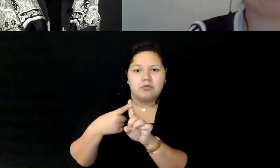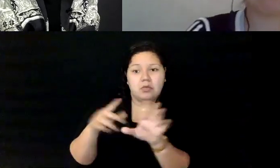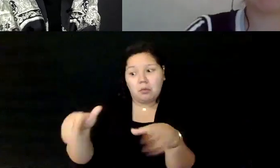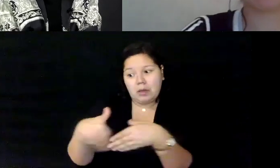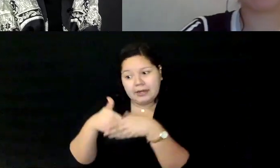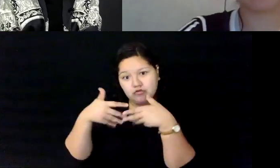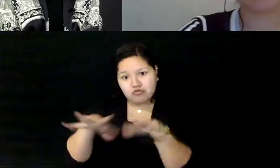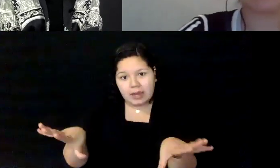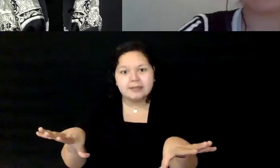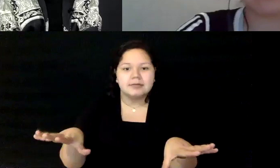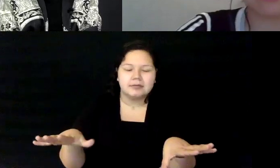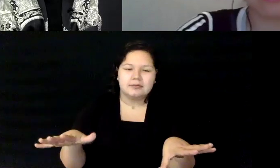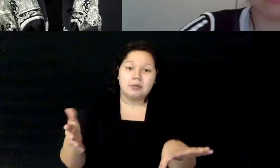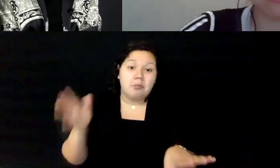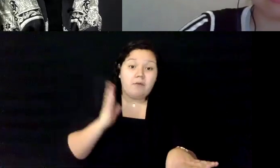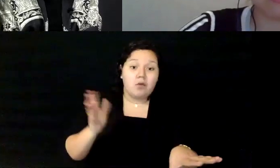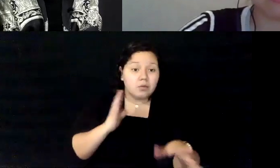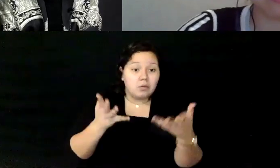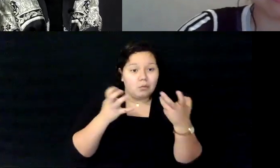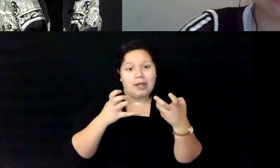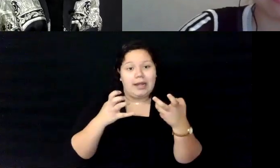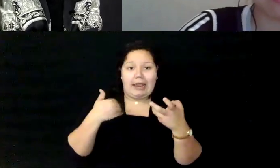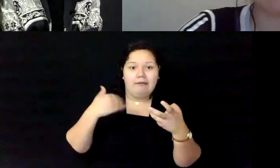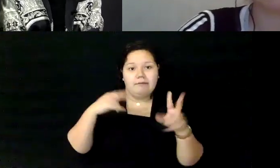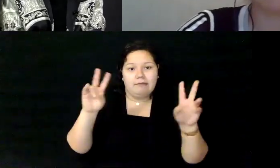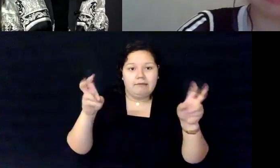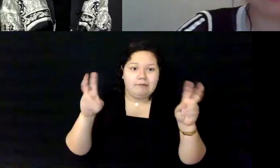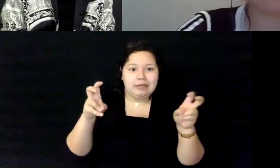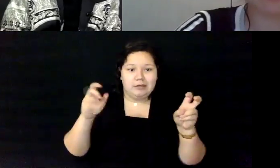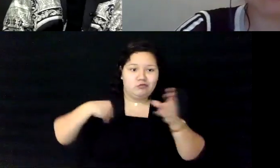we wanted to do something traditional, you know, like, what does that even mean?